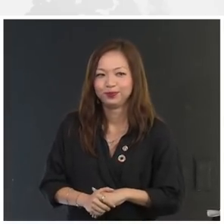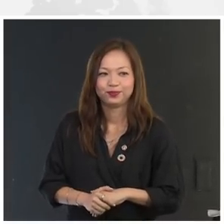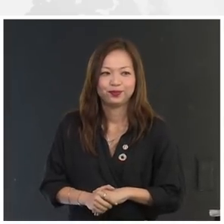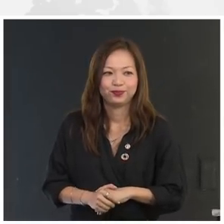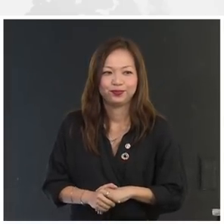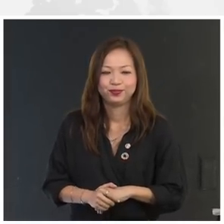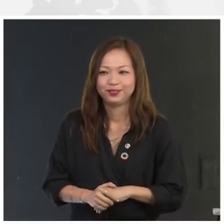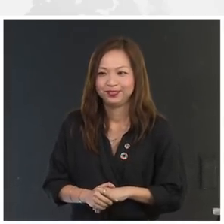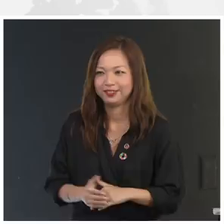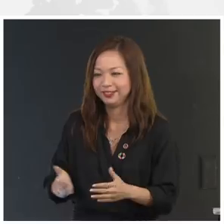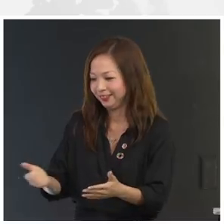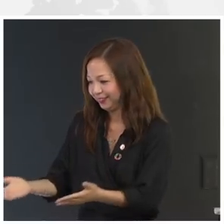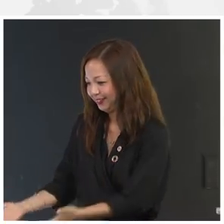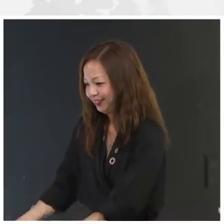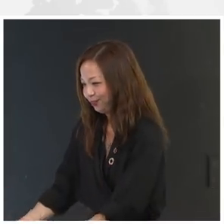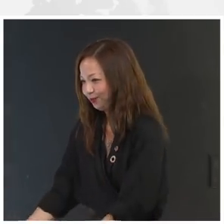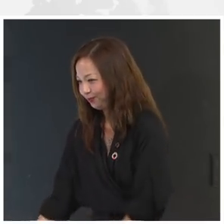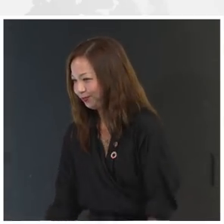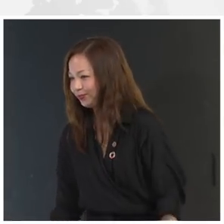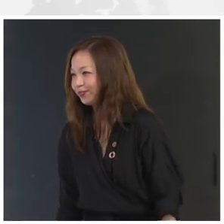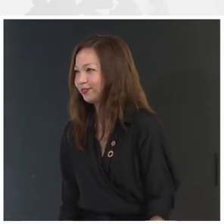to the ambassadors to Japan, from countries around Asia.